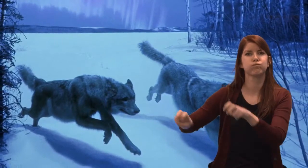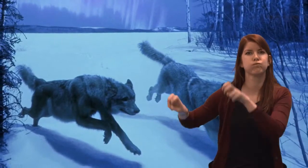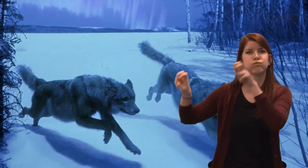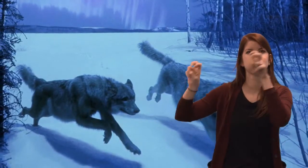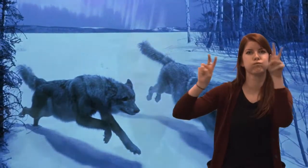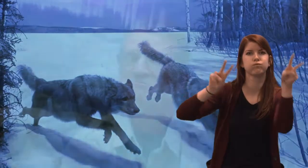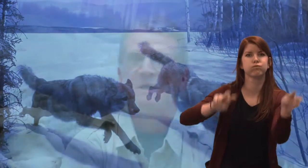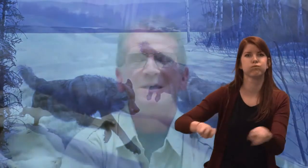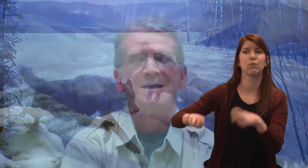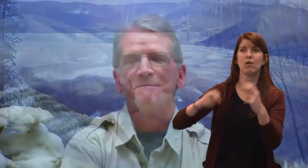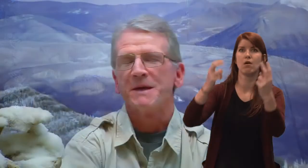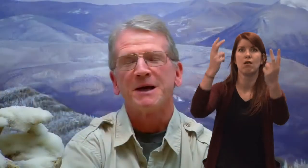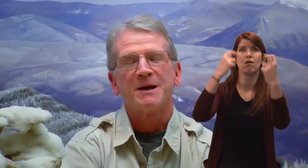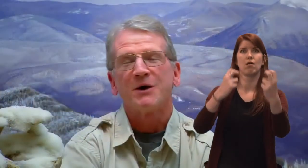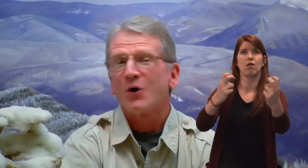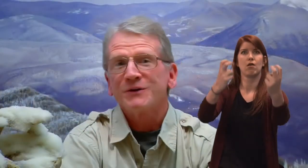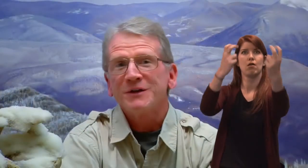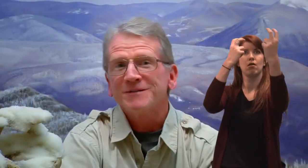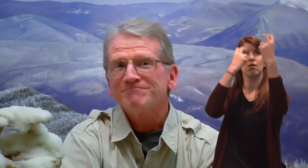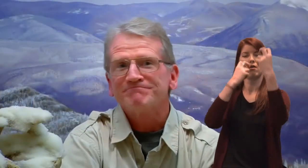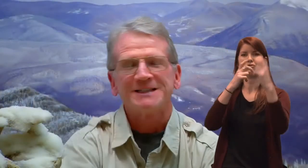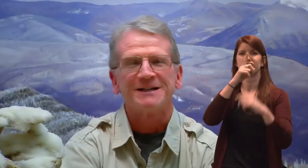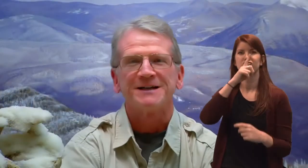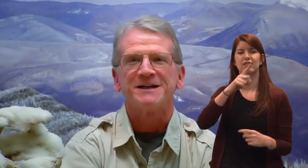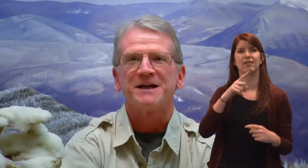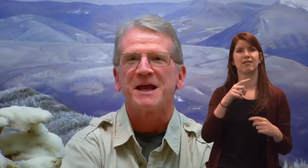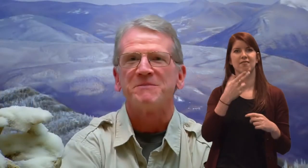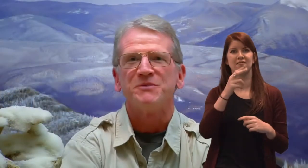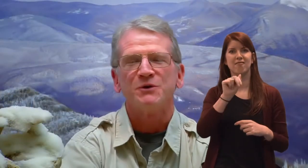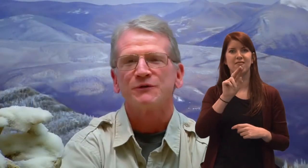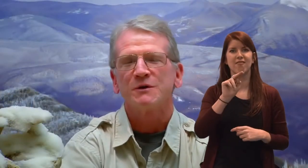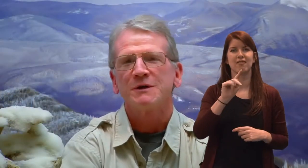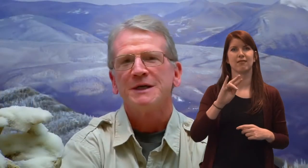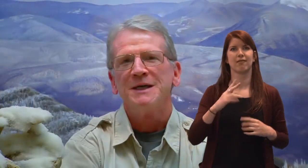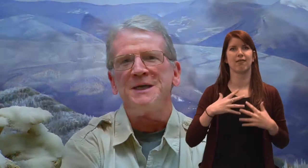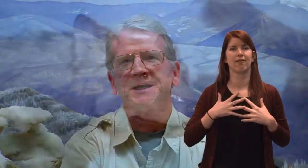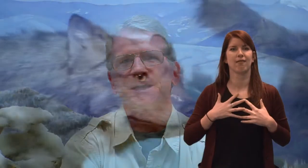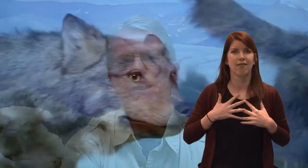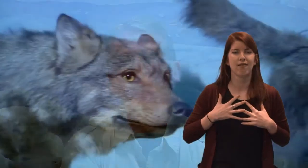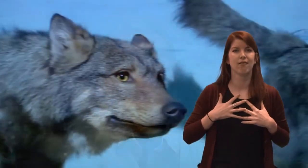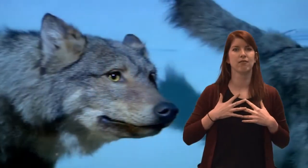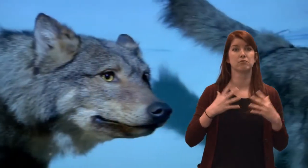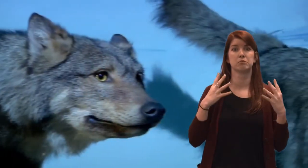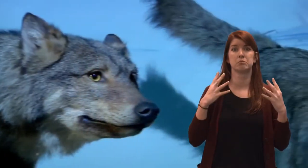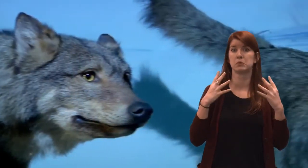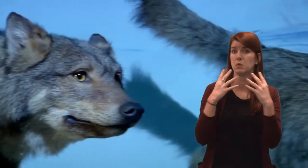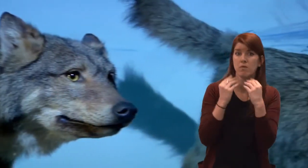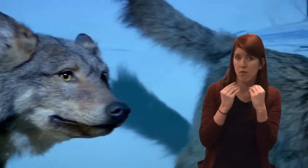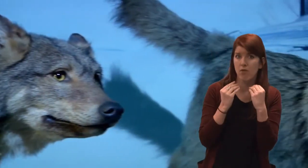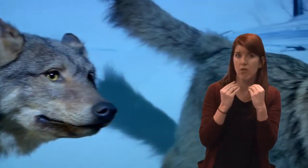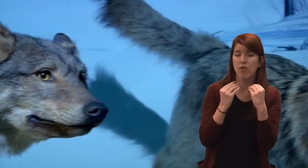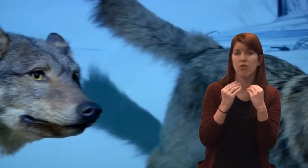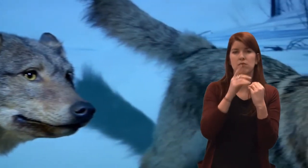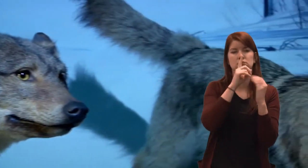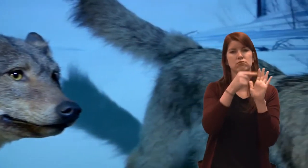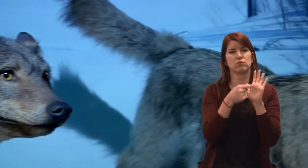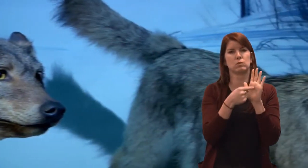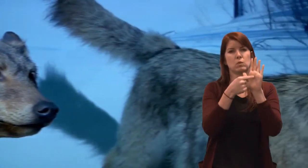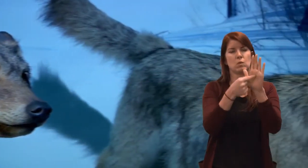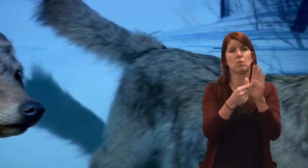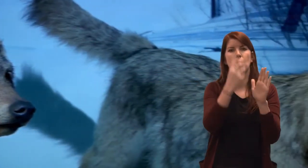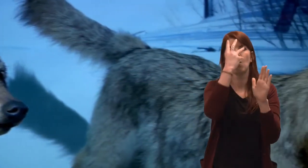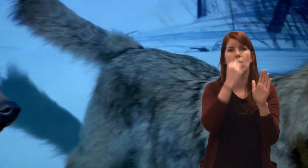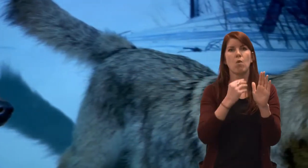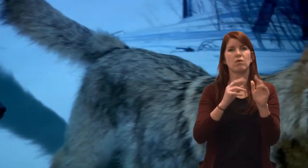It's haunting and beautiful, it depicts wolves in pursuit of their prey.